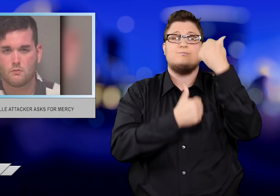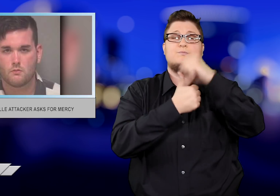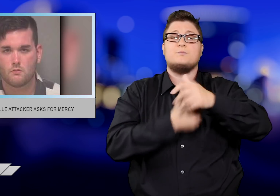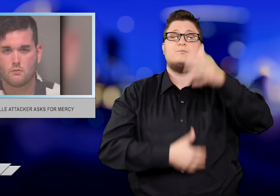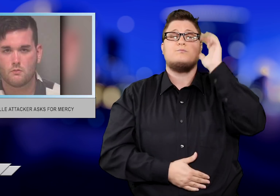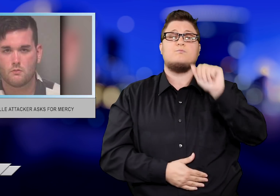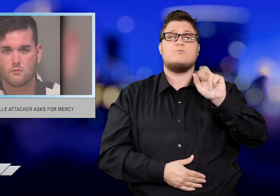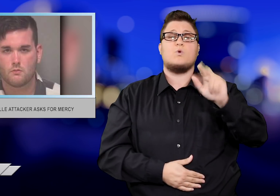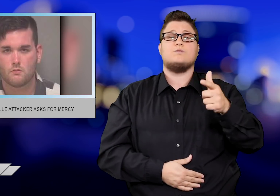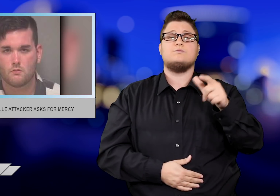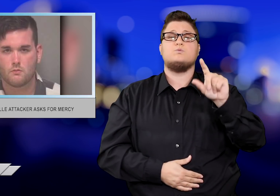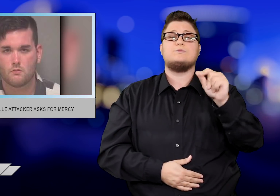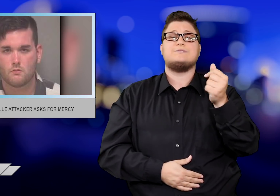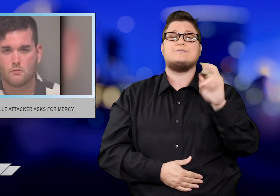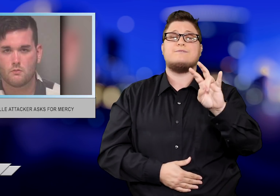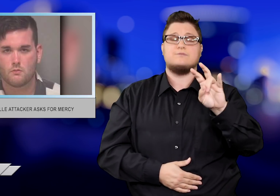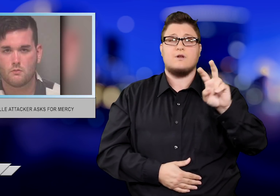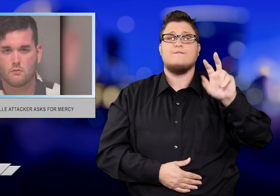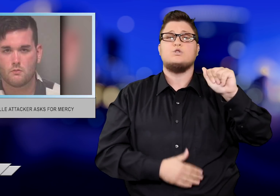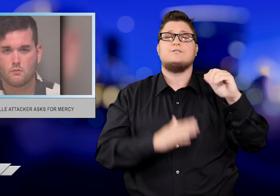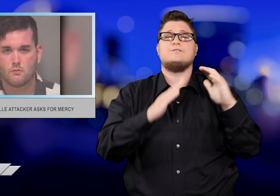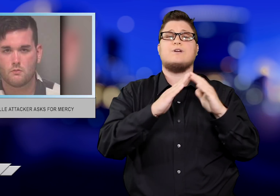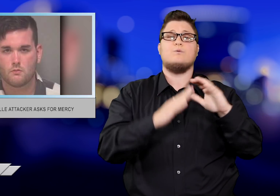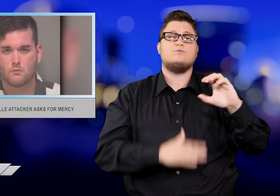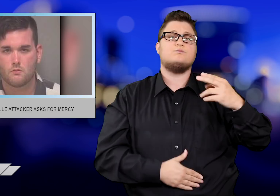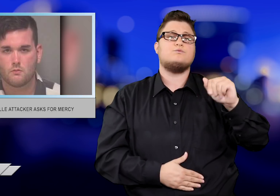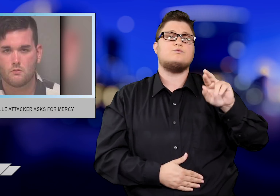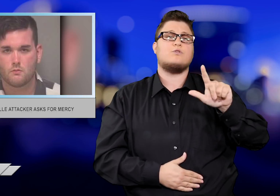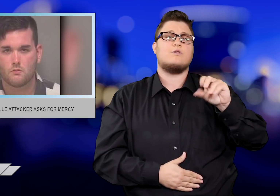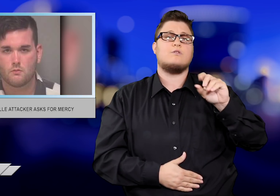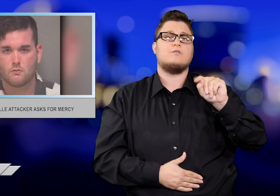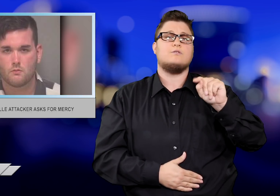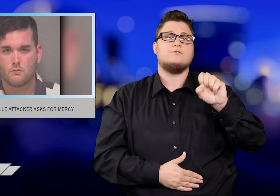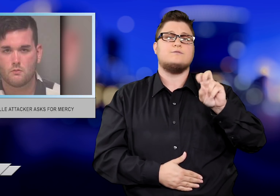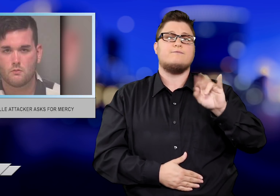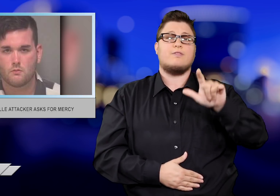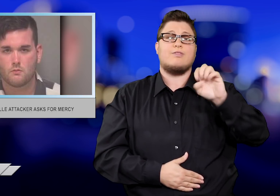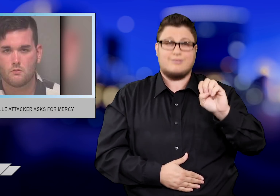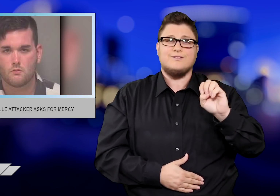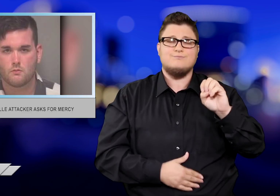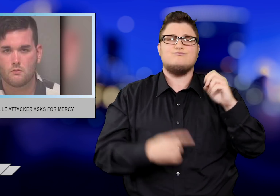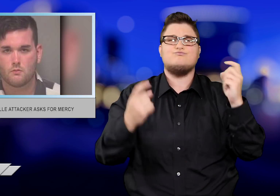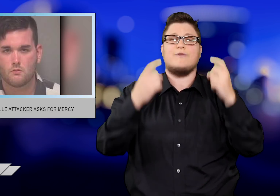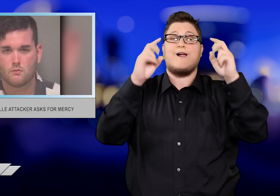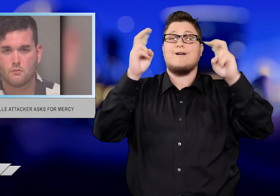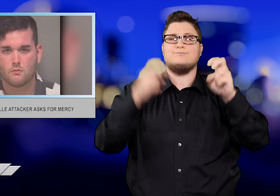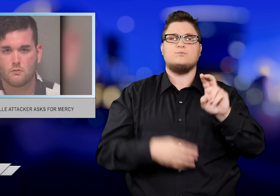22-year old James Fields Jr, the man who drove into a crowd of counter-protesters at the